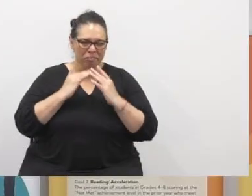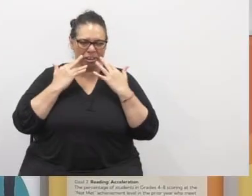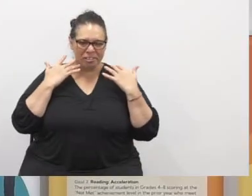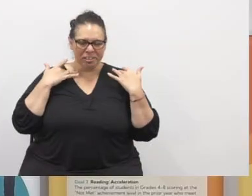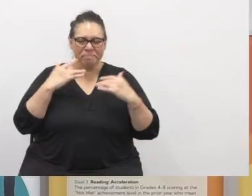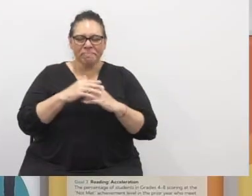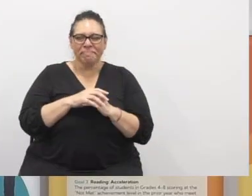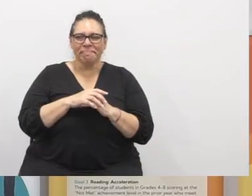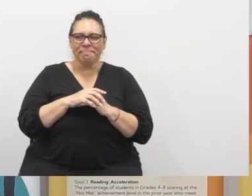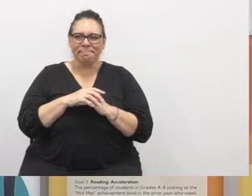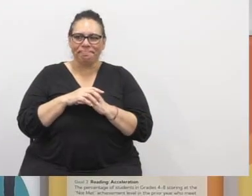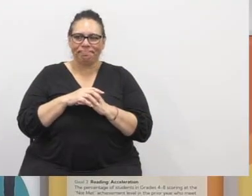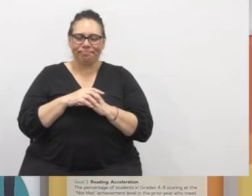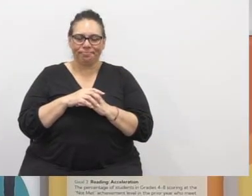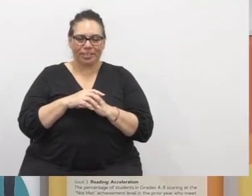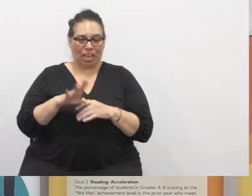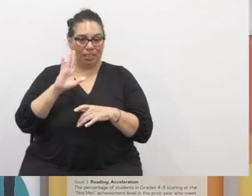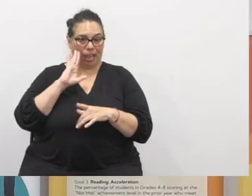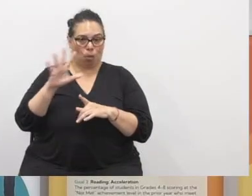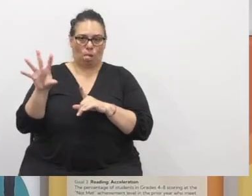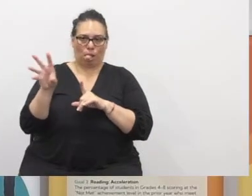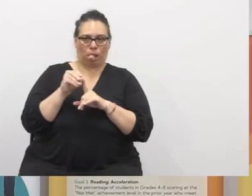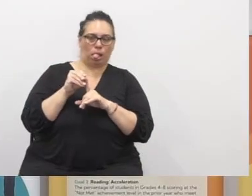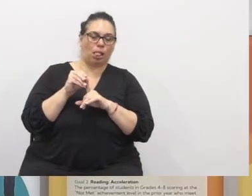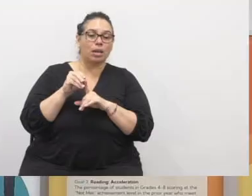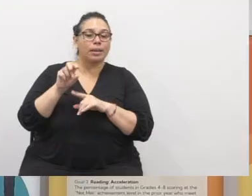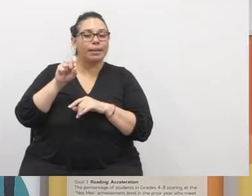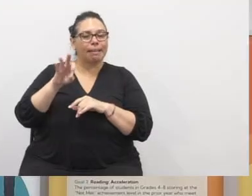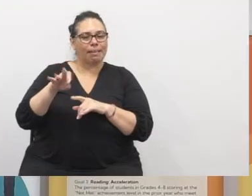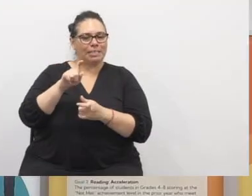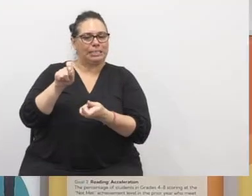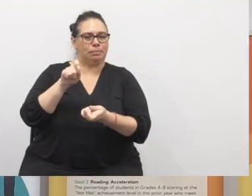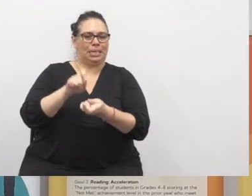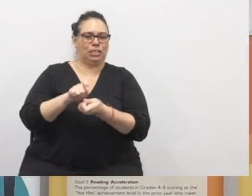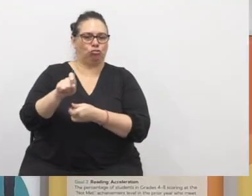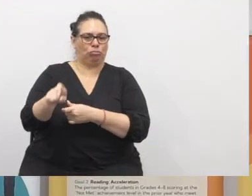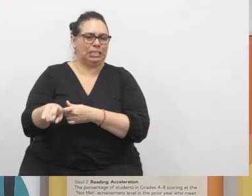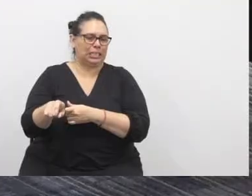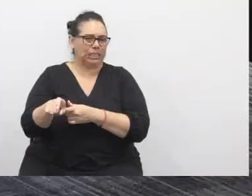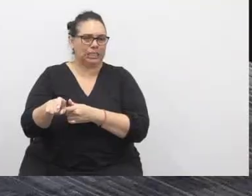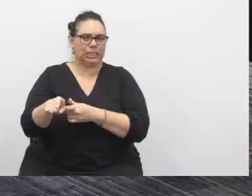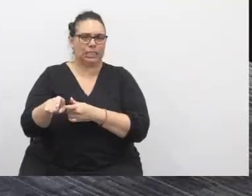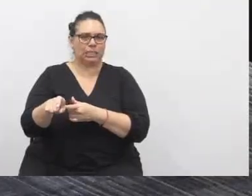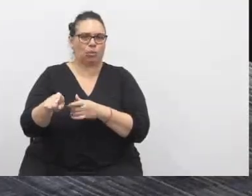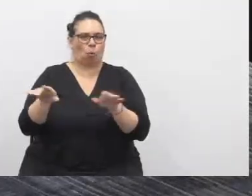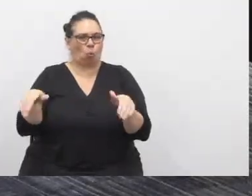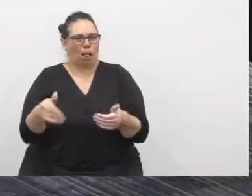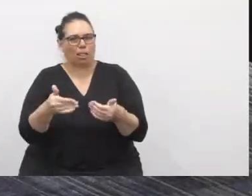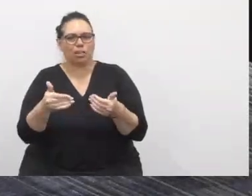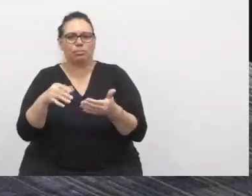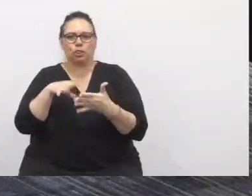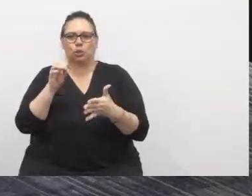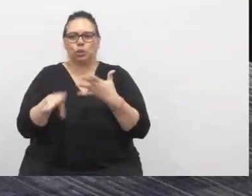And they will capture if you have a specific need to welcome a student that's new in the middle of the year